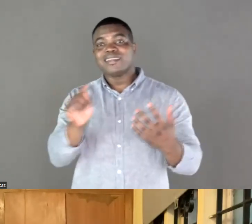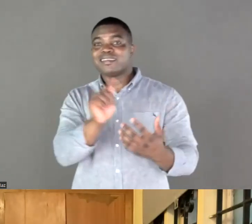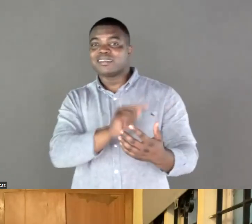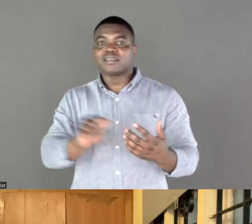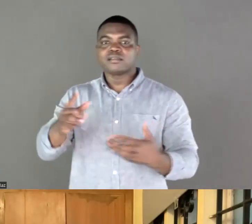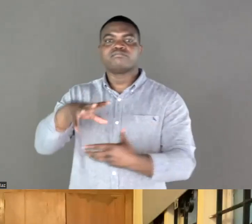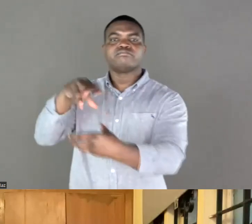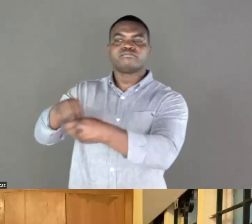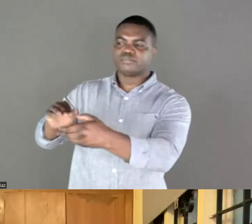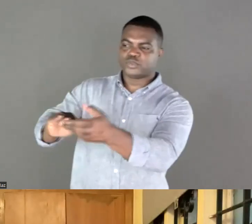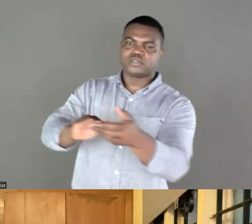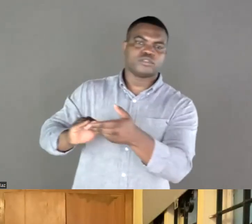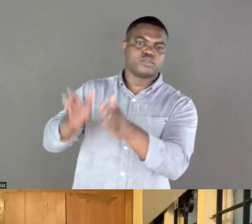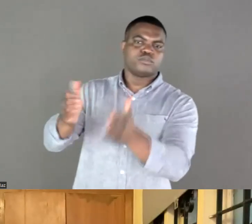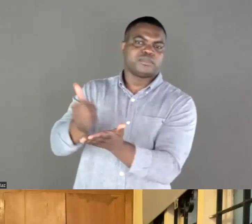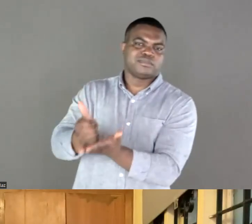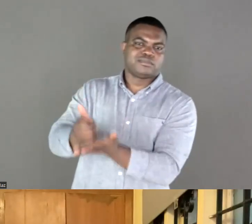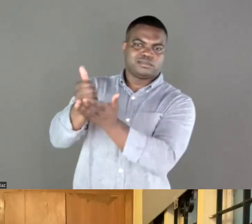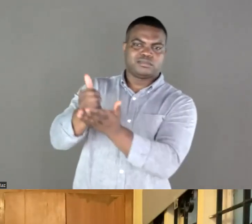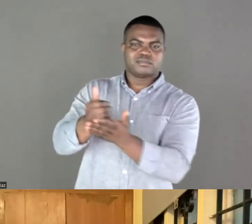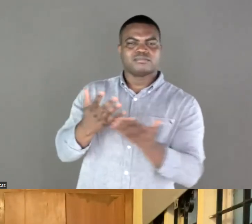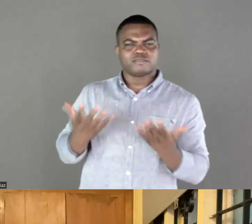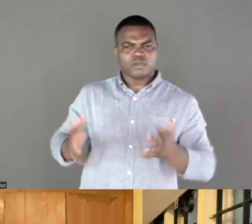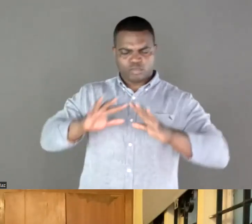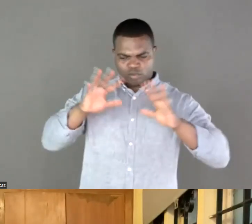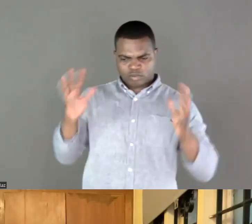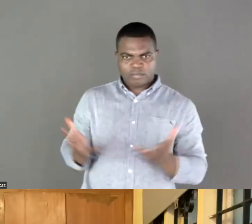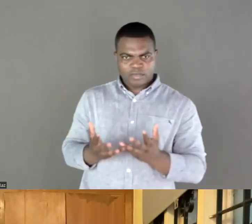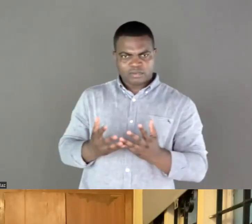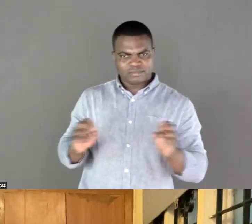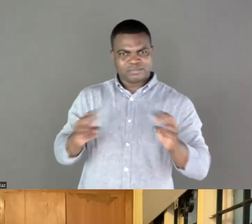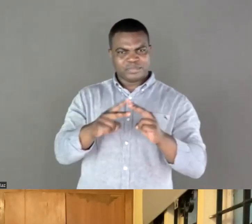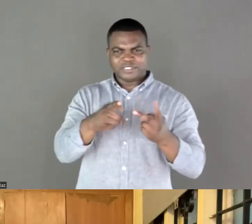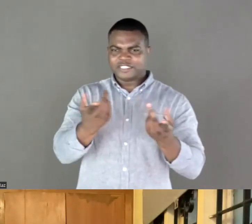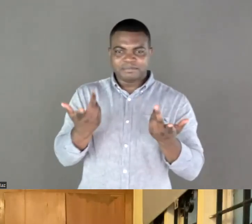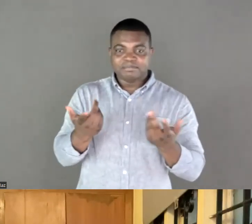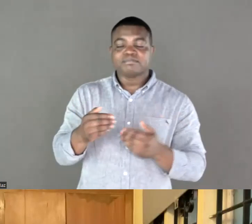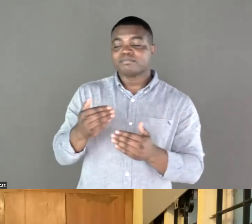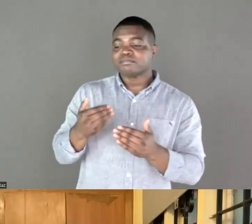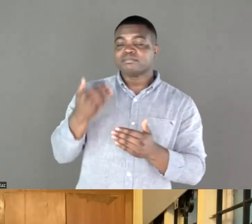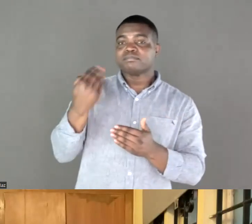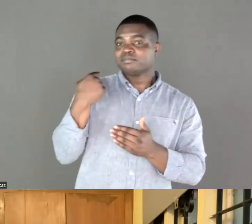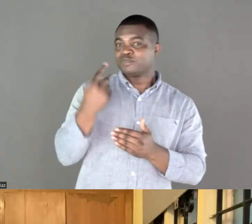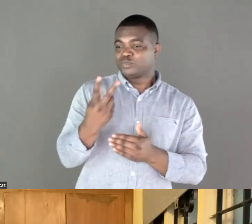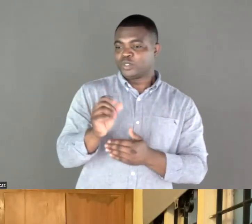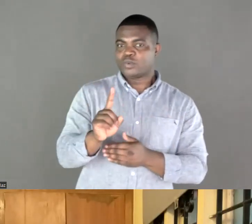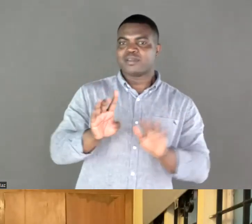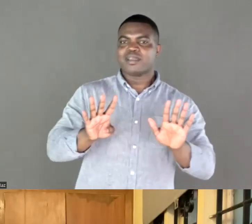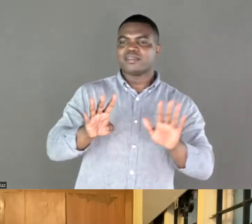a very extensive selection process, in which you looked at, of course, representing the diversity